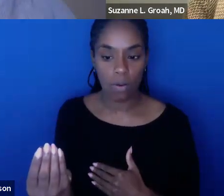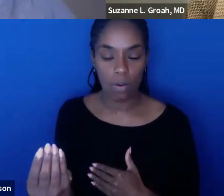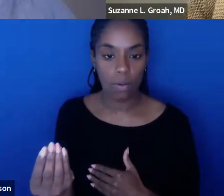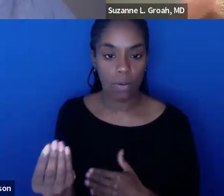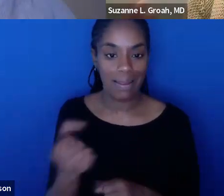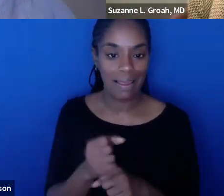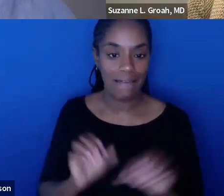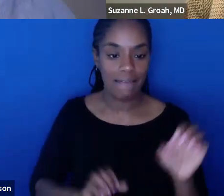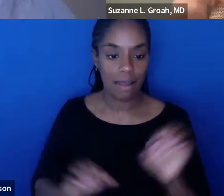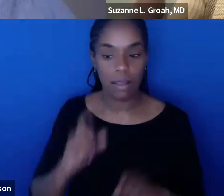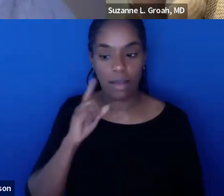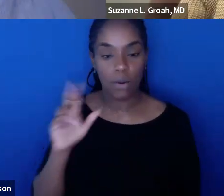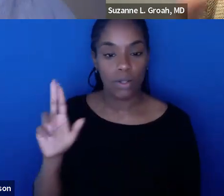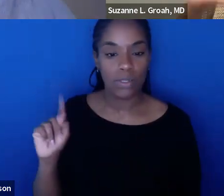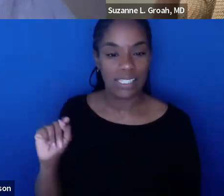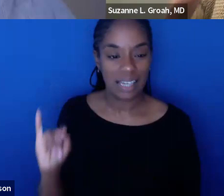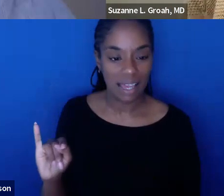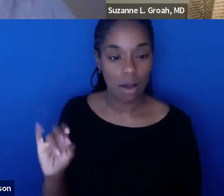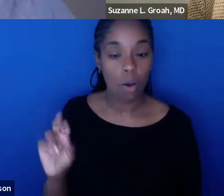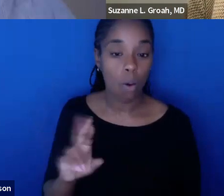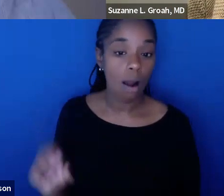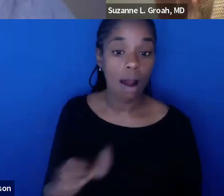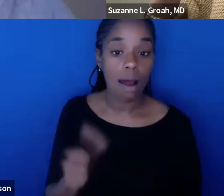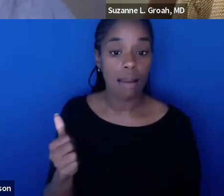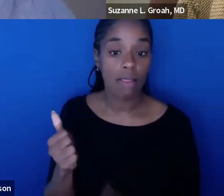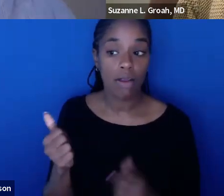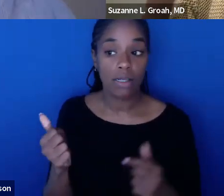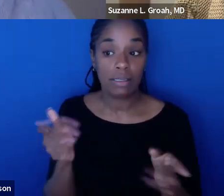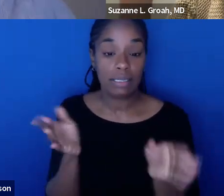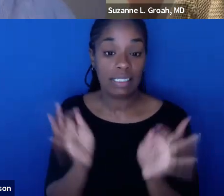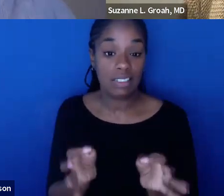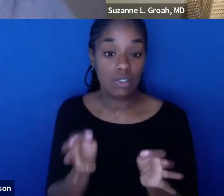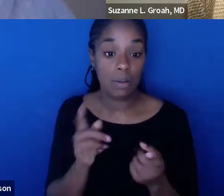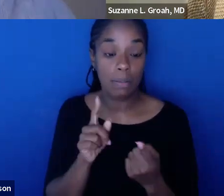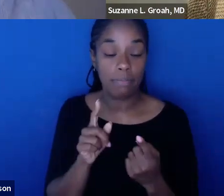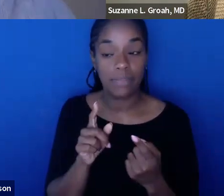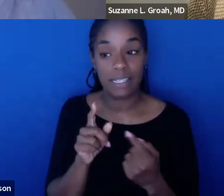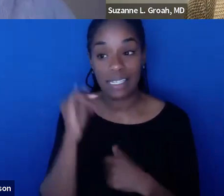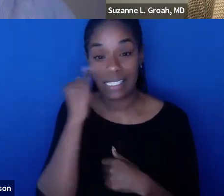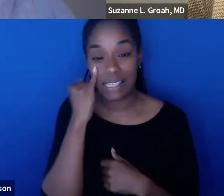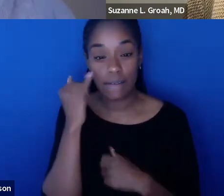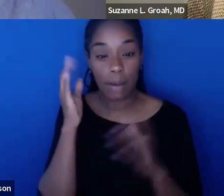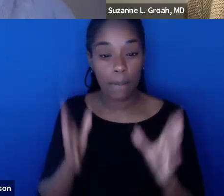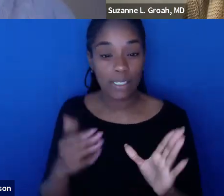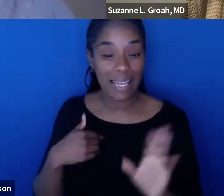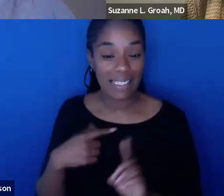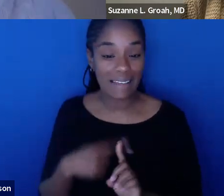Or one other sort of major decision point is, the person just has a fever, but no